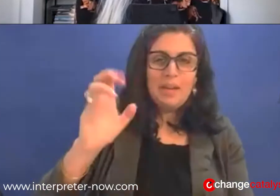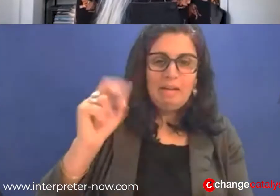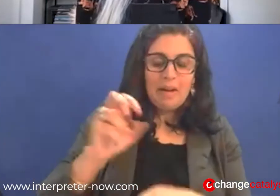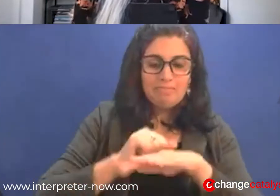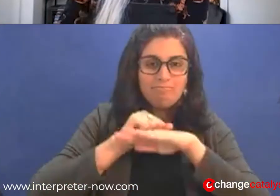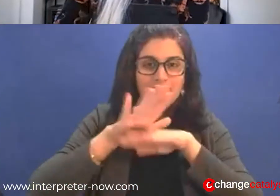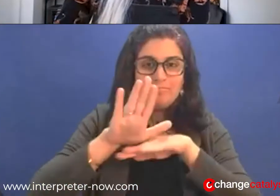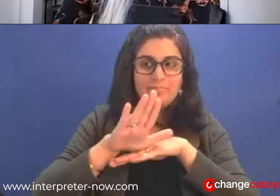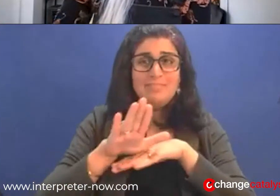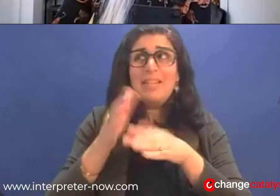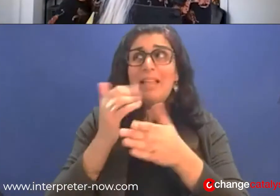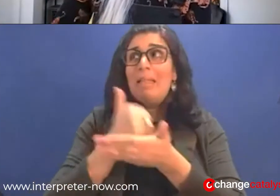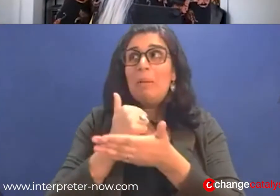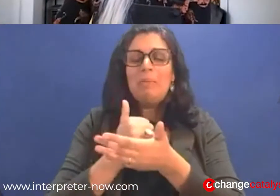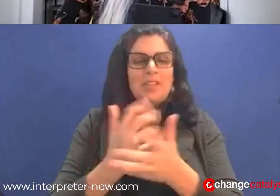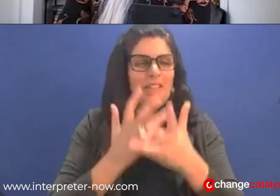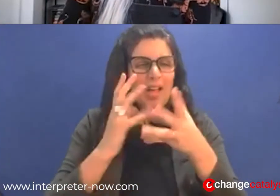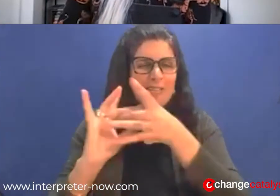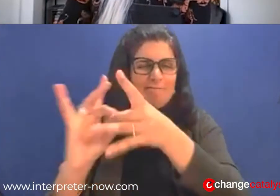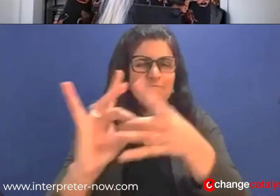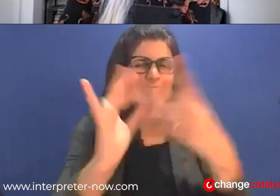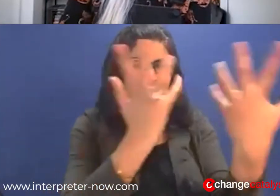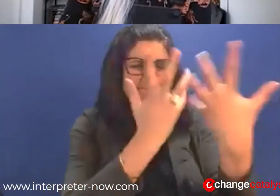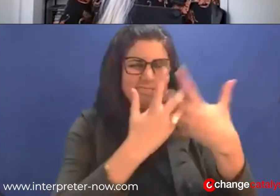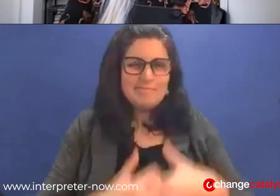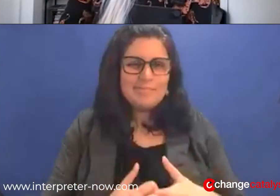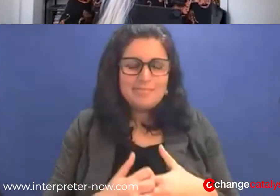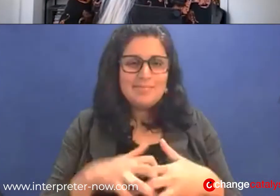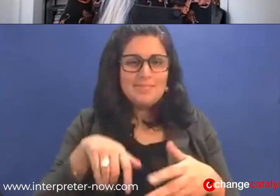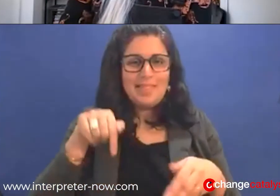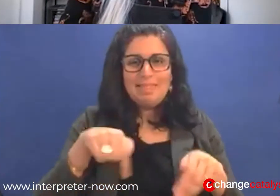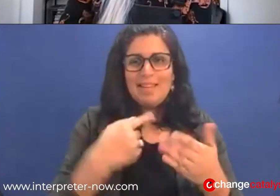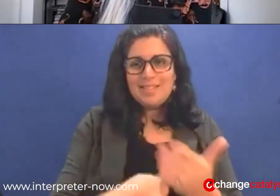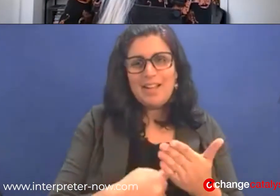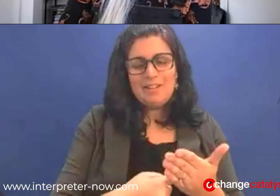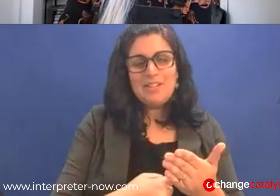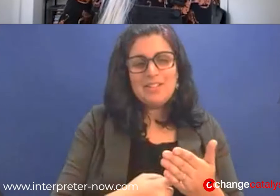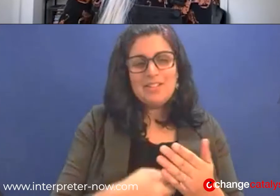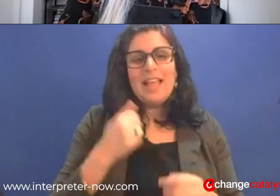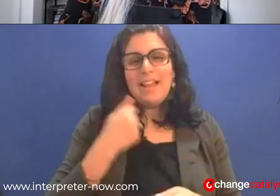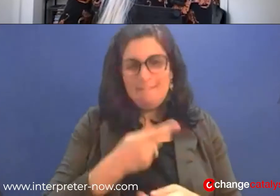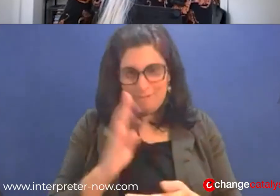A lot of synergy between this conversation and the one we had a few weeks ago.